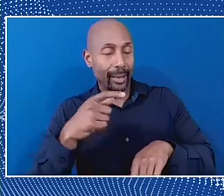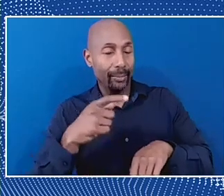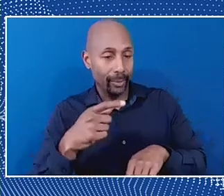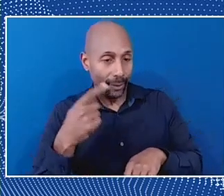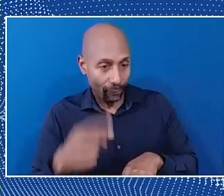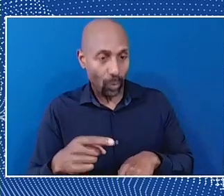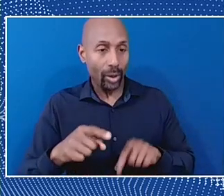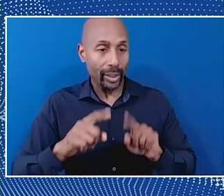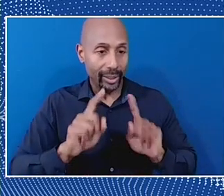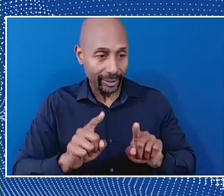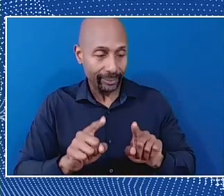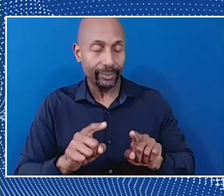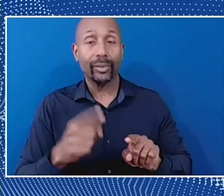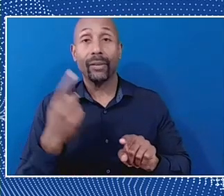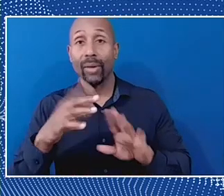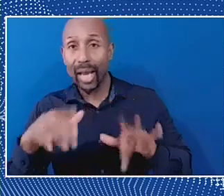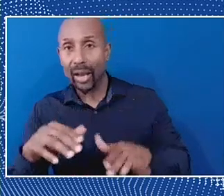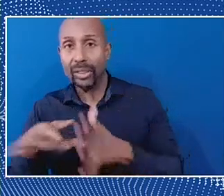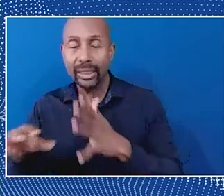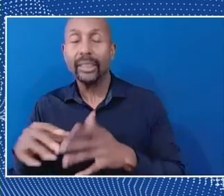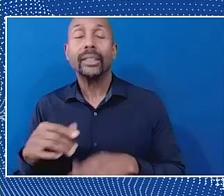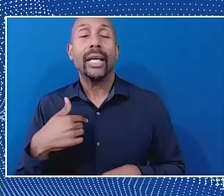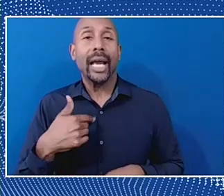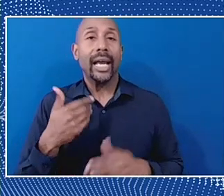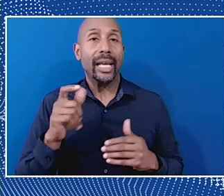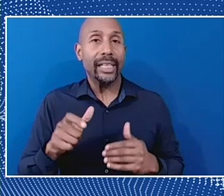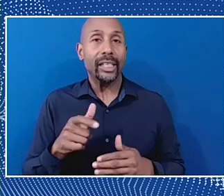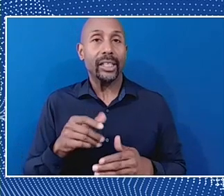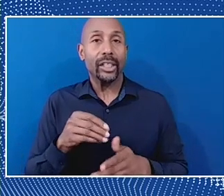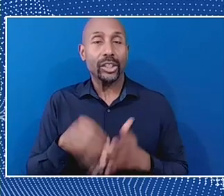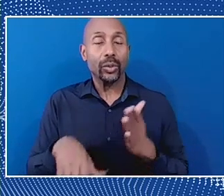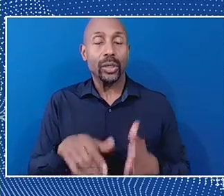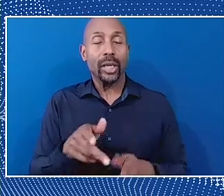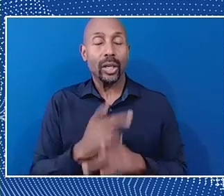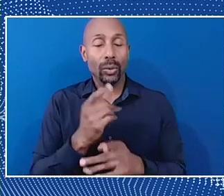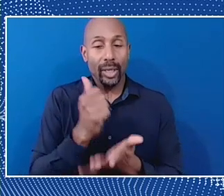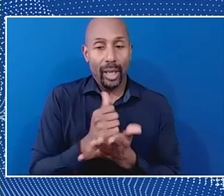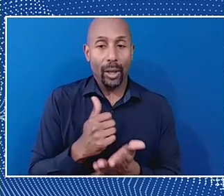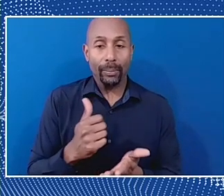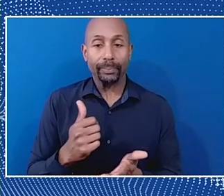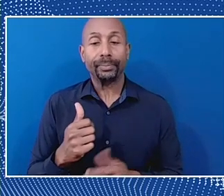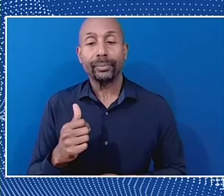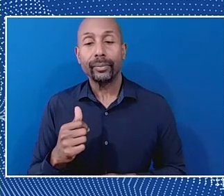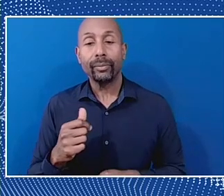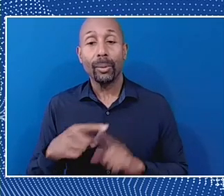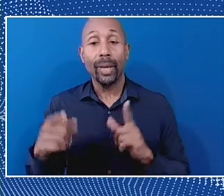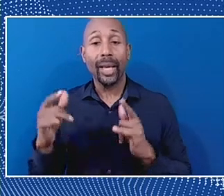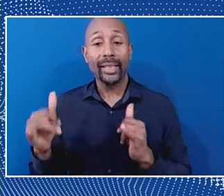working full-time to support myself. Now that the pause on student loan payments has ended, I am back where I started,